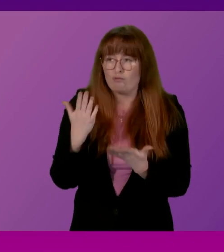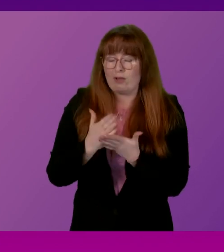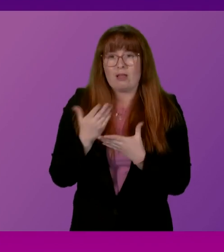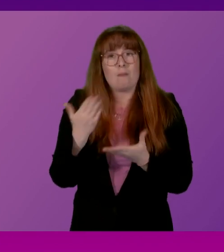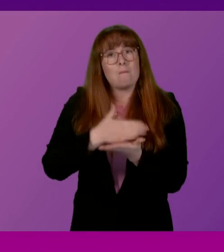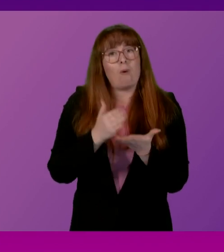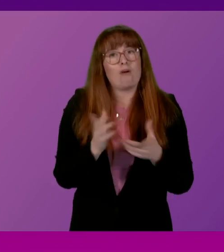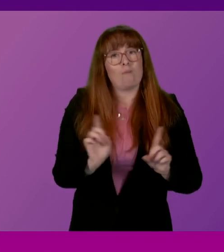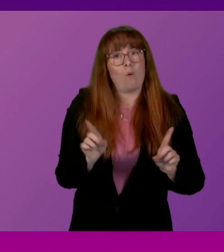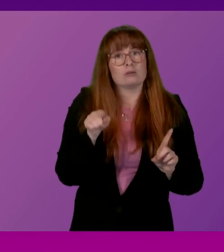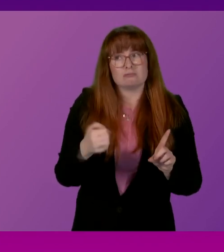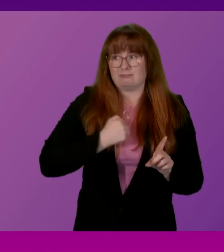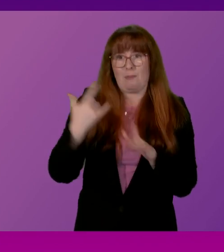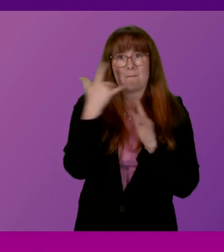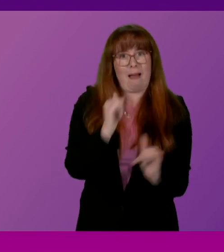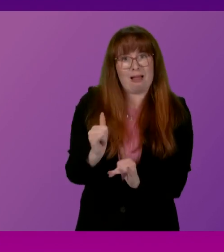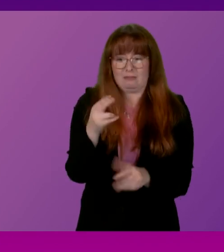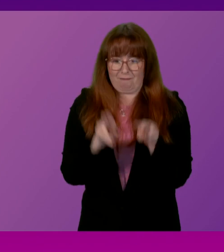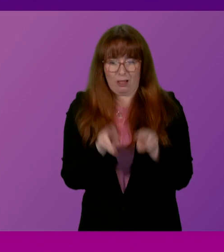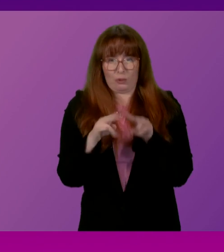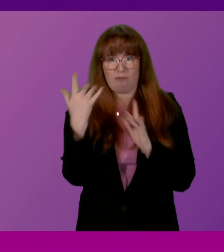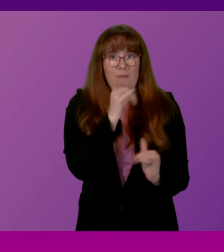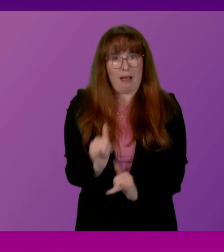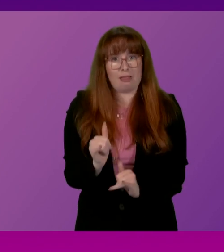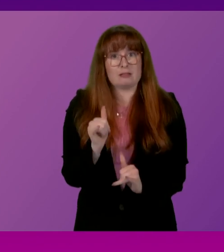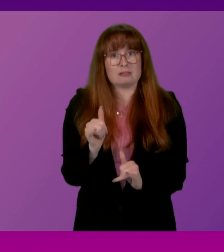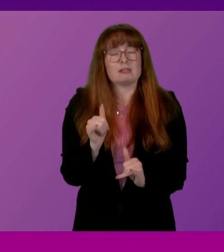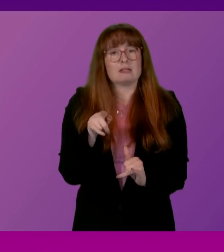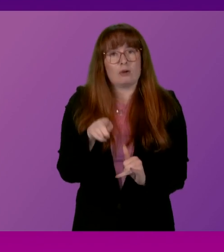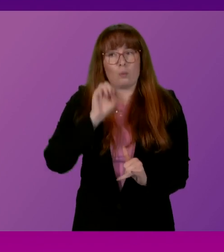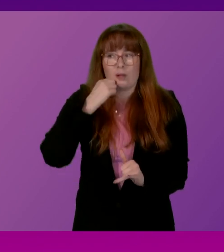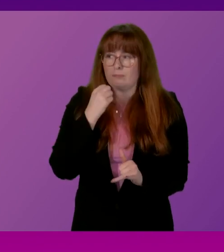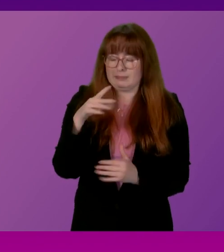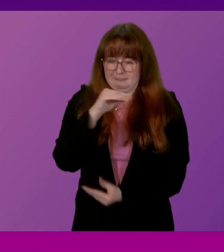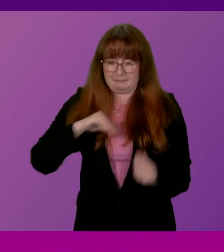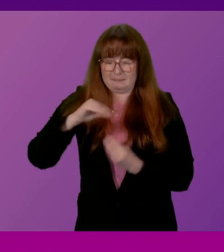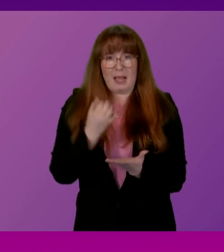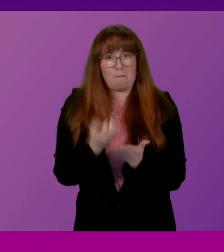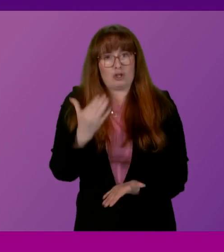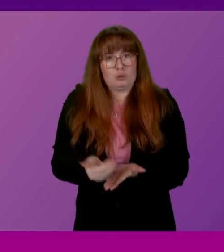Part of the evaluation of the pilot will be to calculate the savings in CO2 emissions